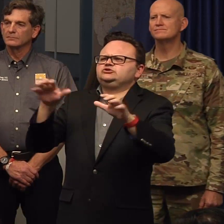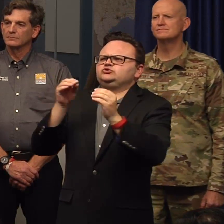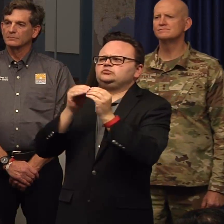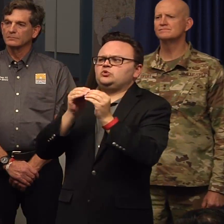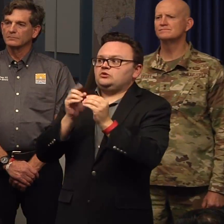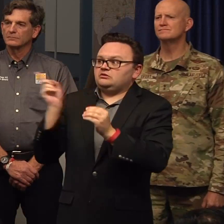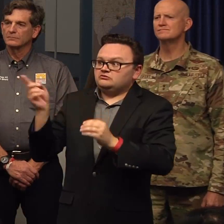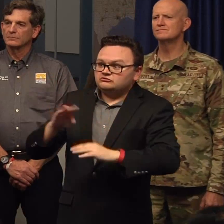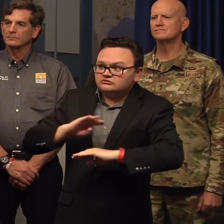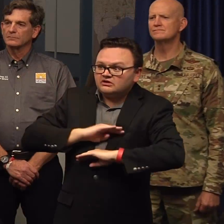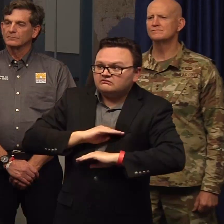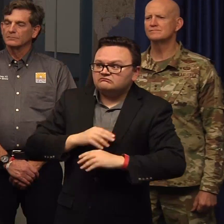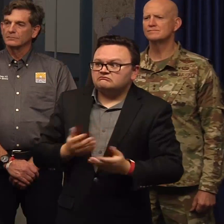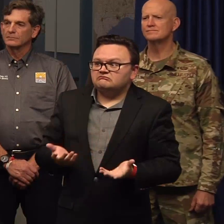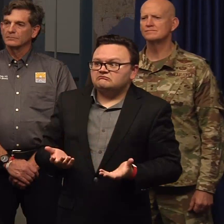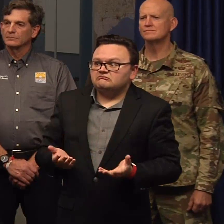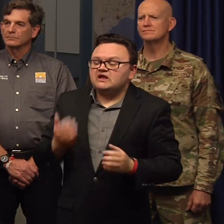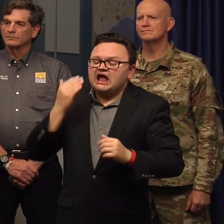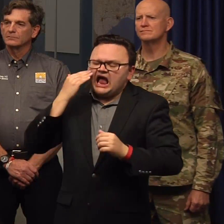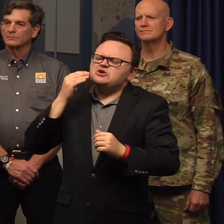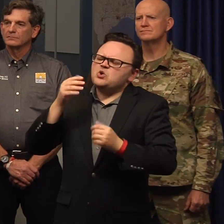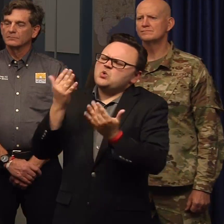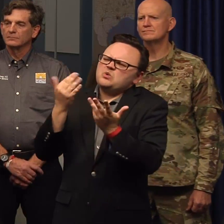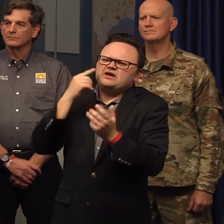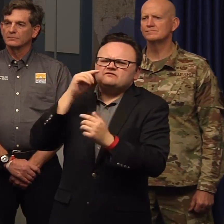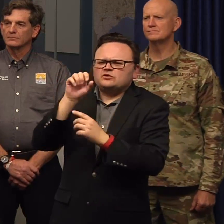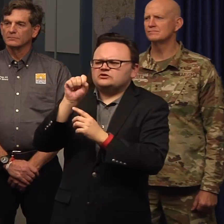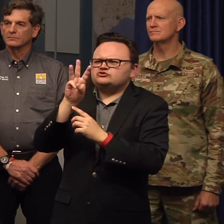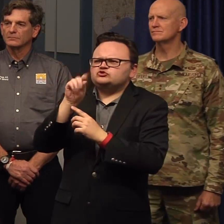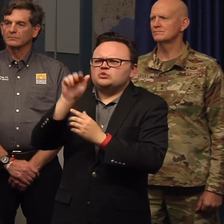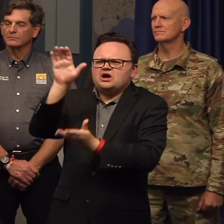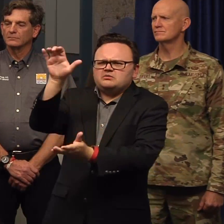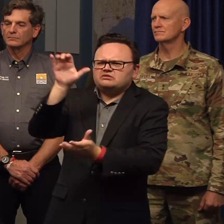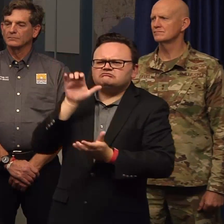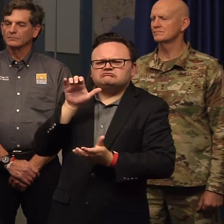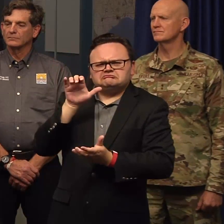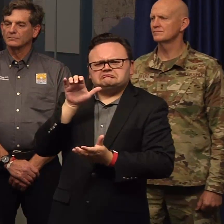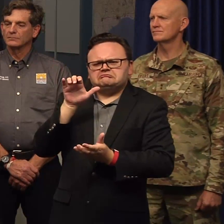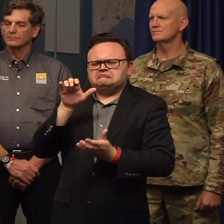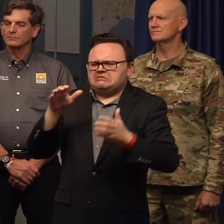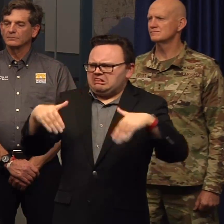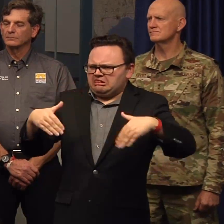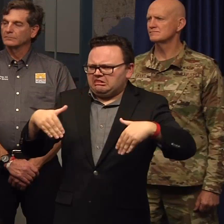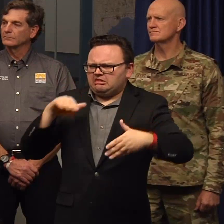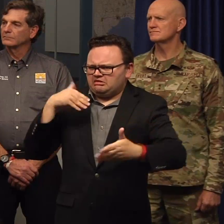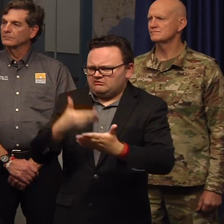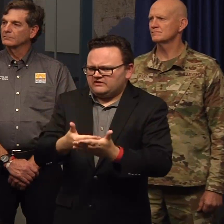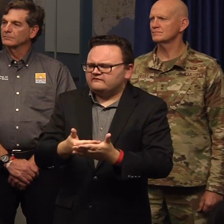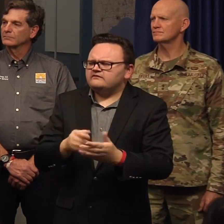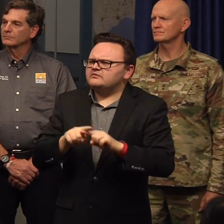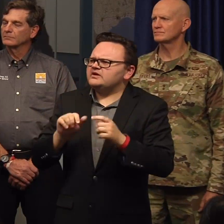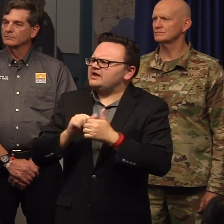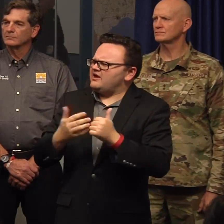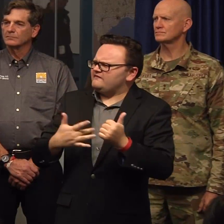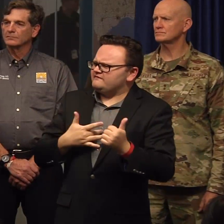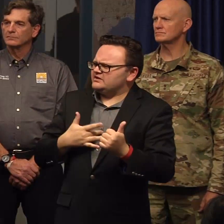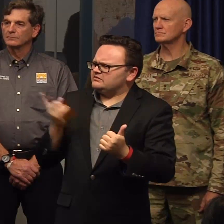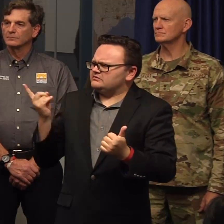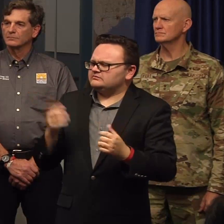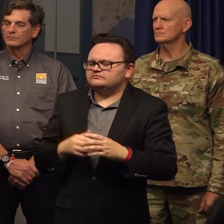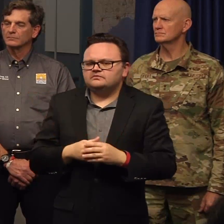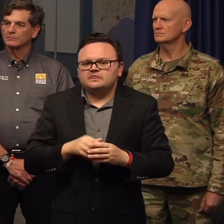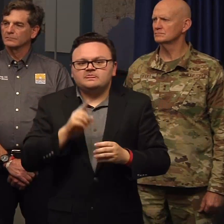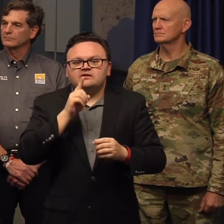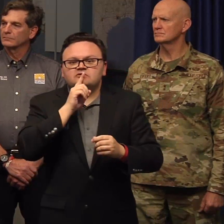UP, YOU CAN EVEN BE MORE